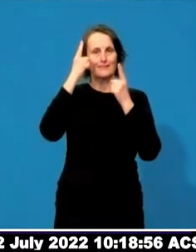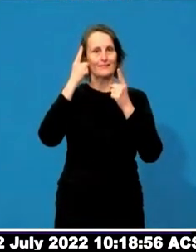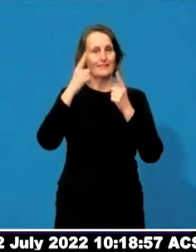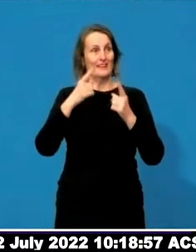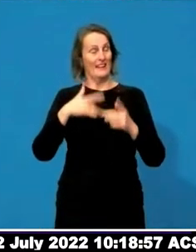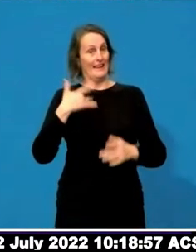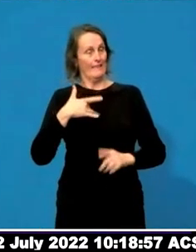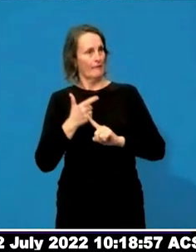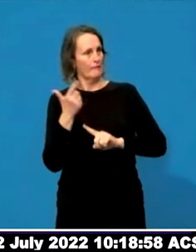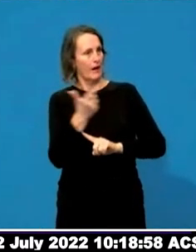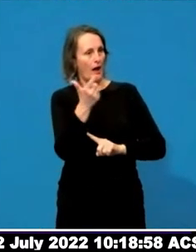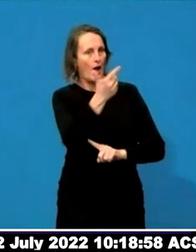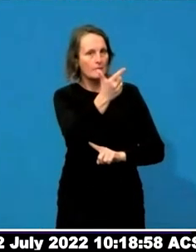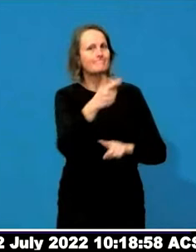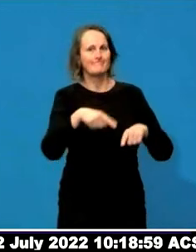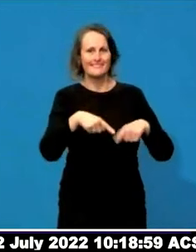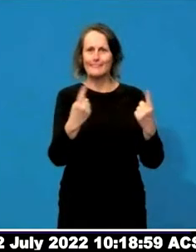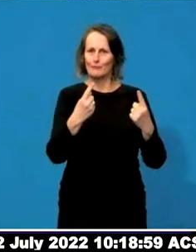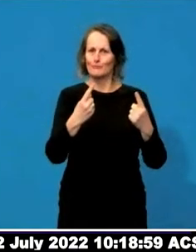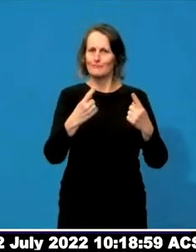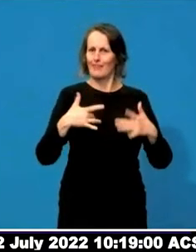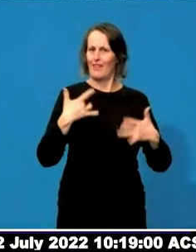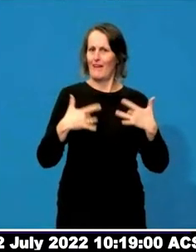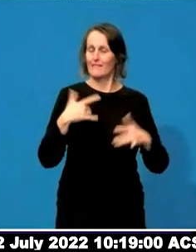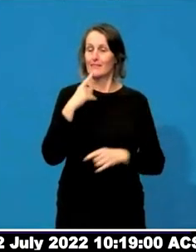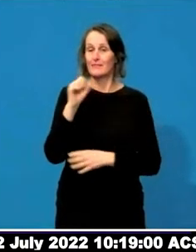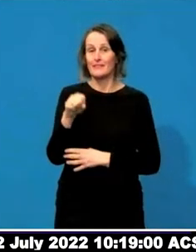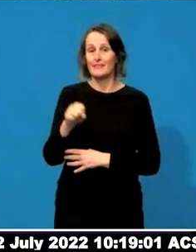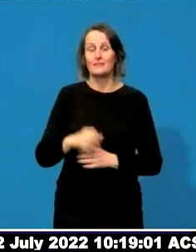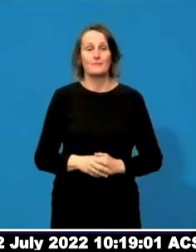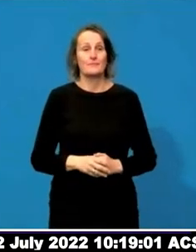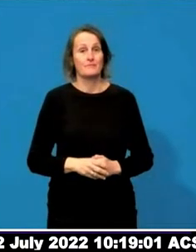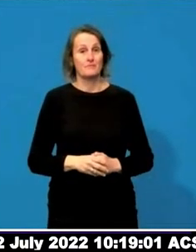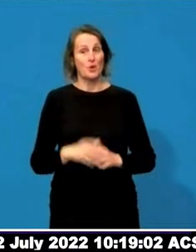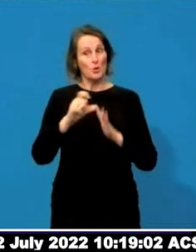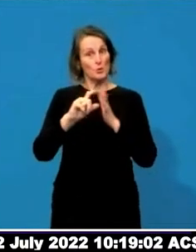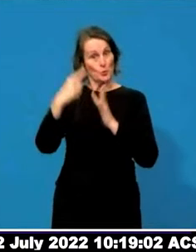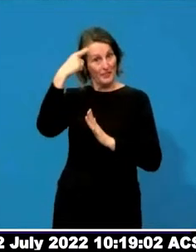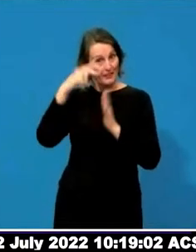Do you think they also need to understand Aboriginal people? Em is nodding.